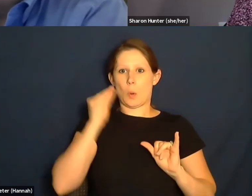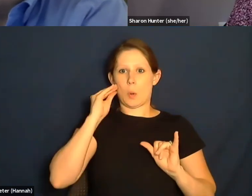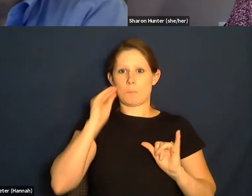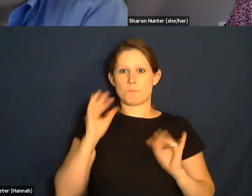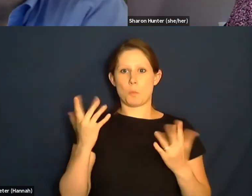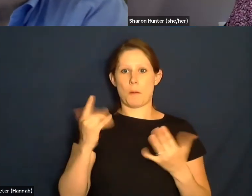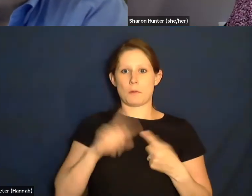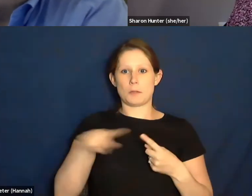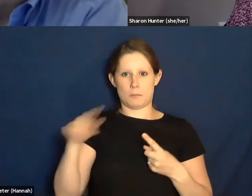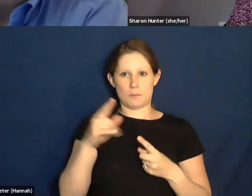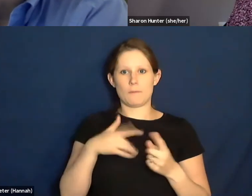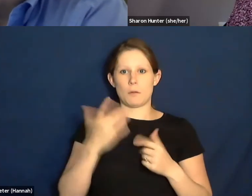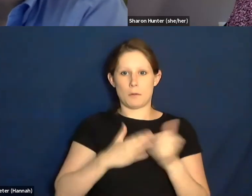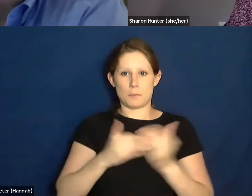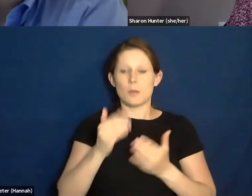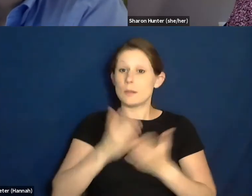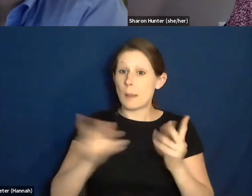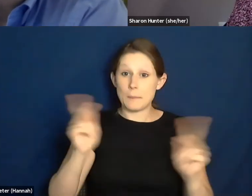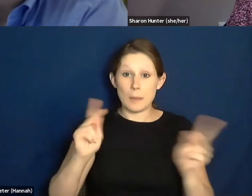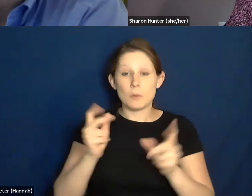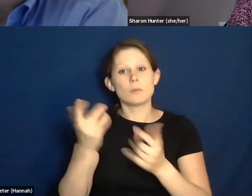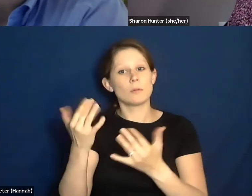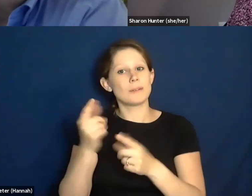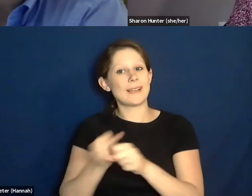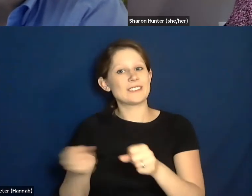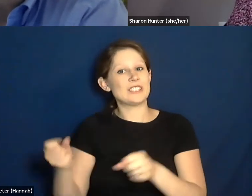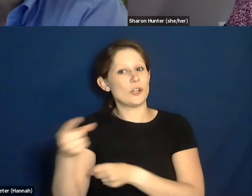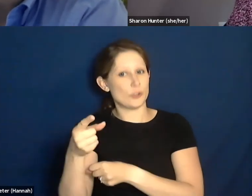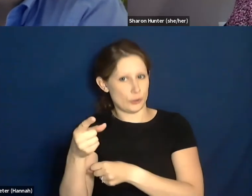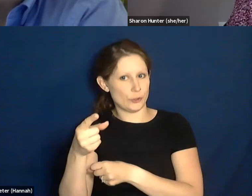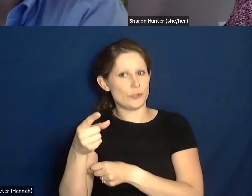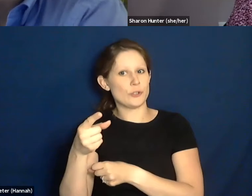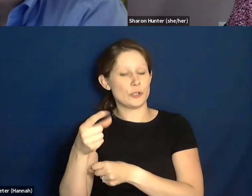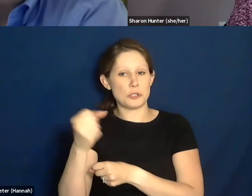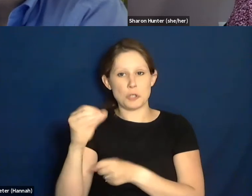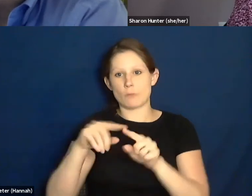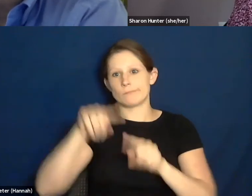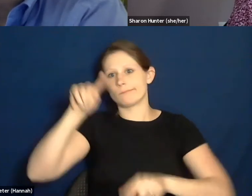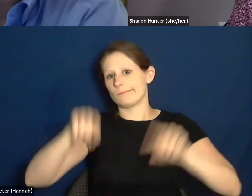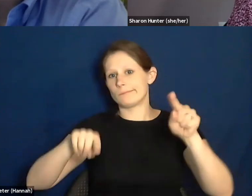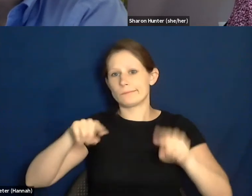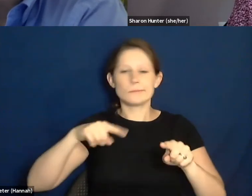then some people may not do it until next year. I don't think we are going to see full audiences